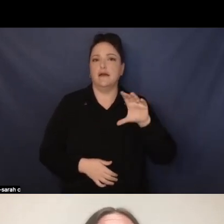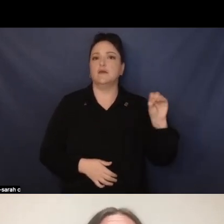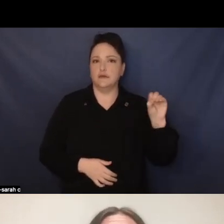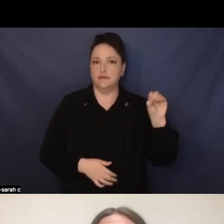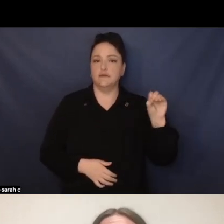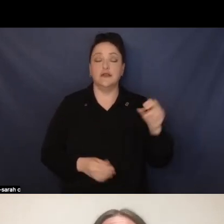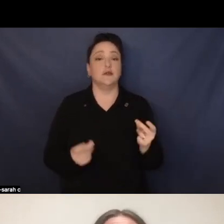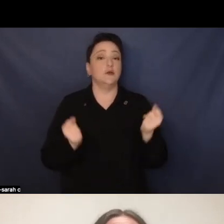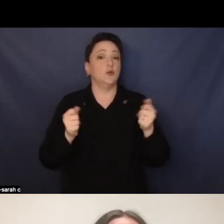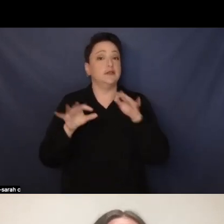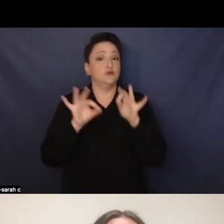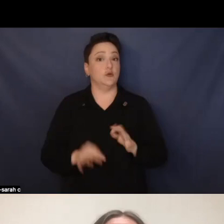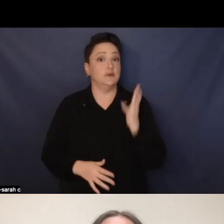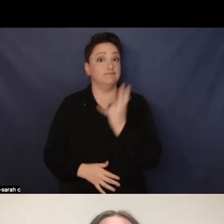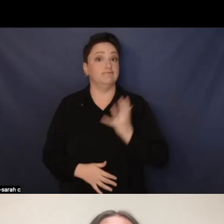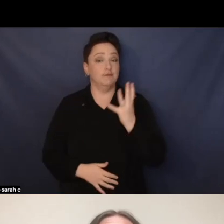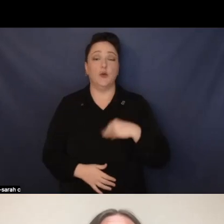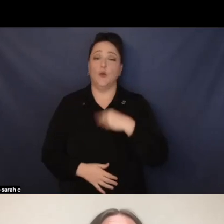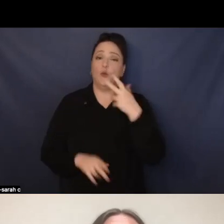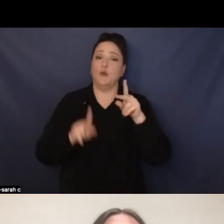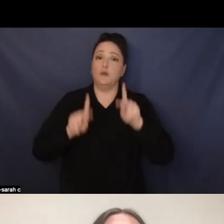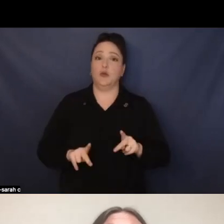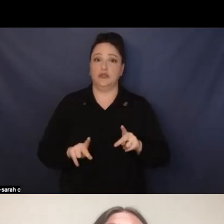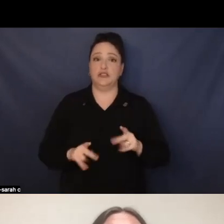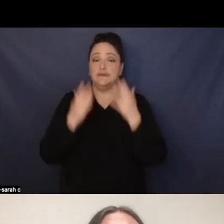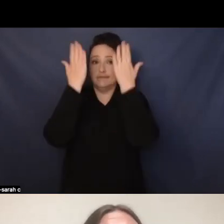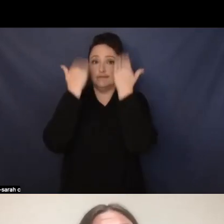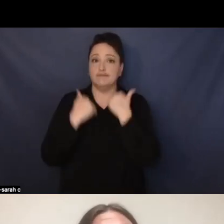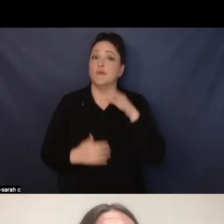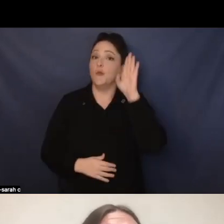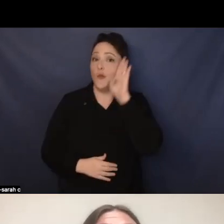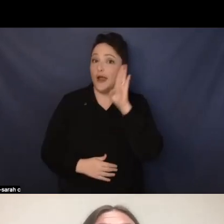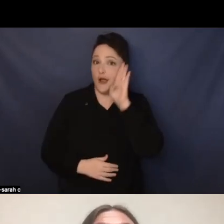I'm a white person with short brown hair. I'm wearing a colorful